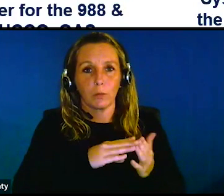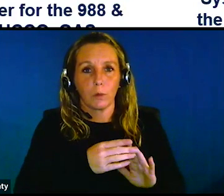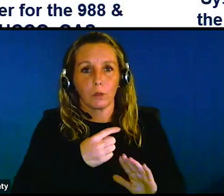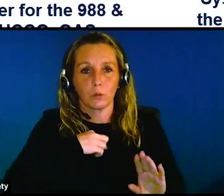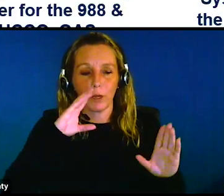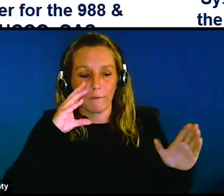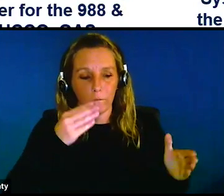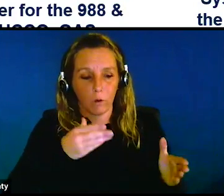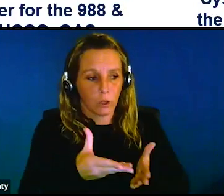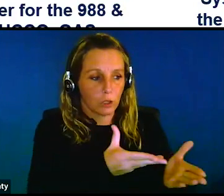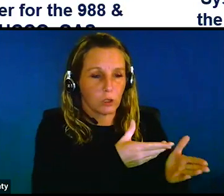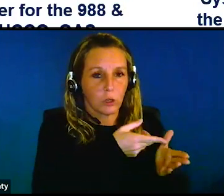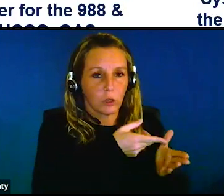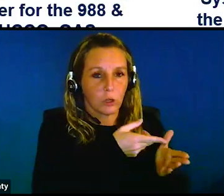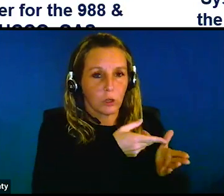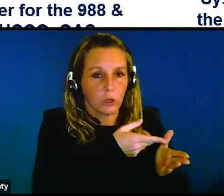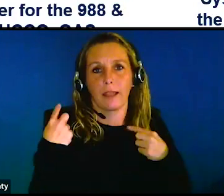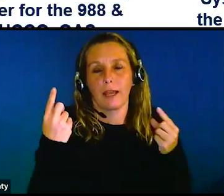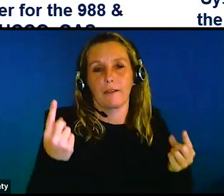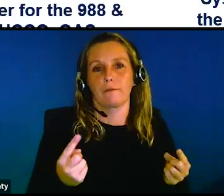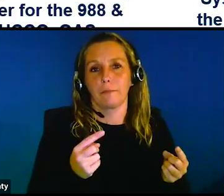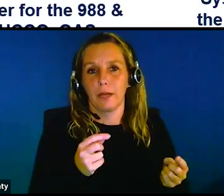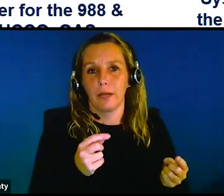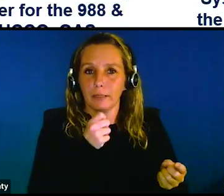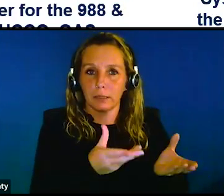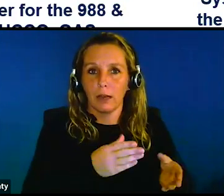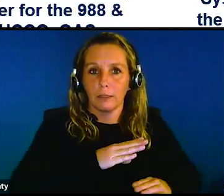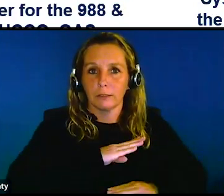that have been underserved or marginalized historically.